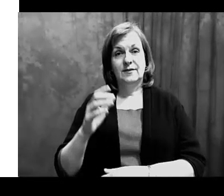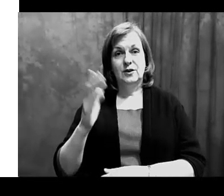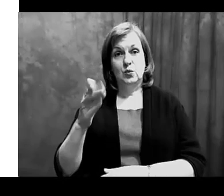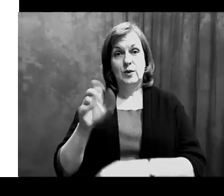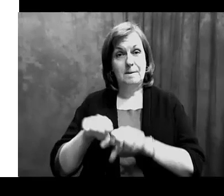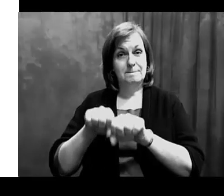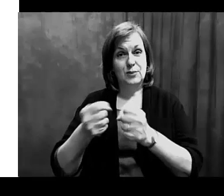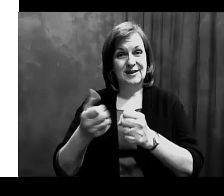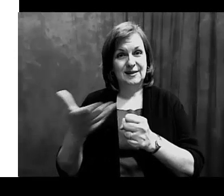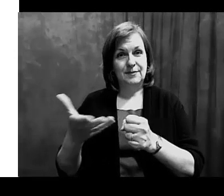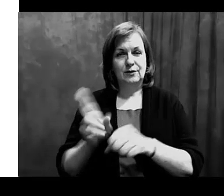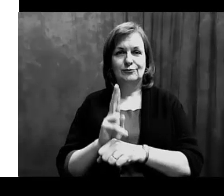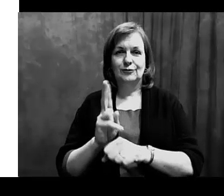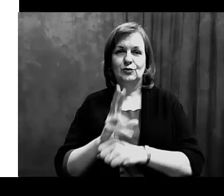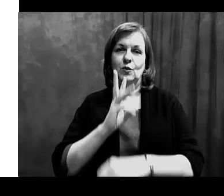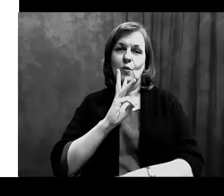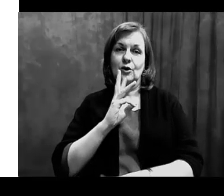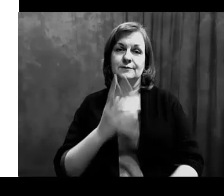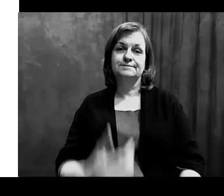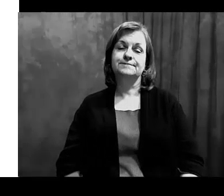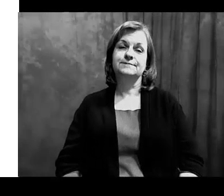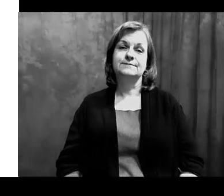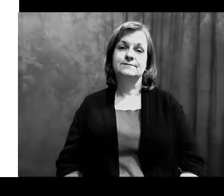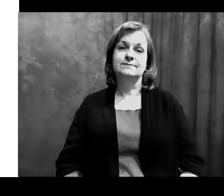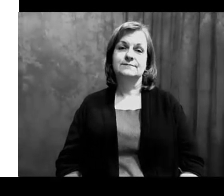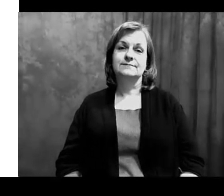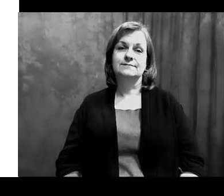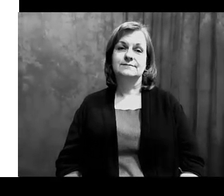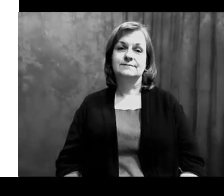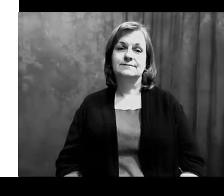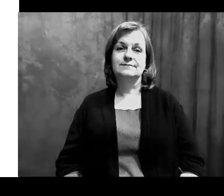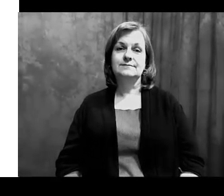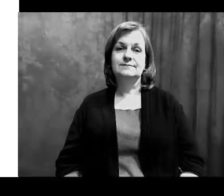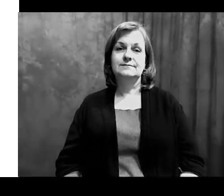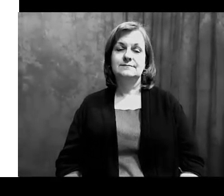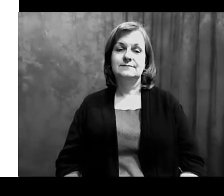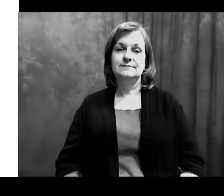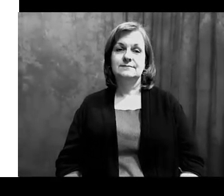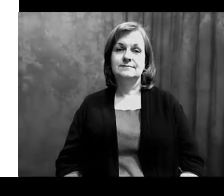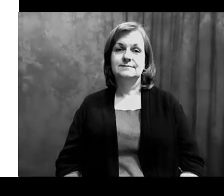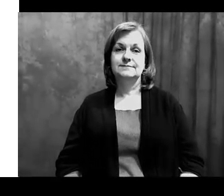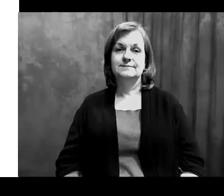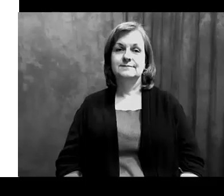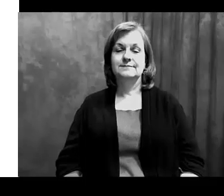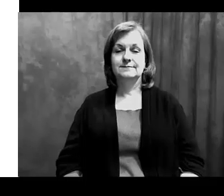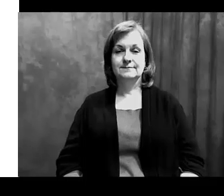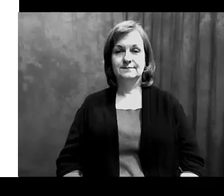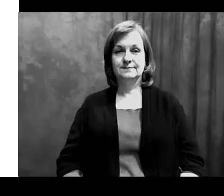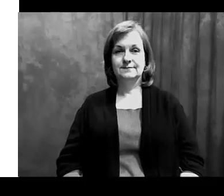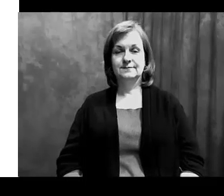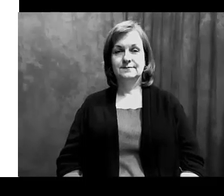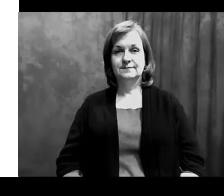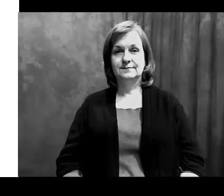so you're going to break something with water